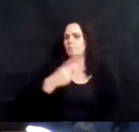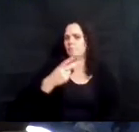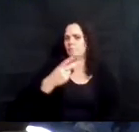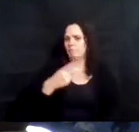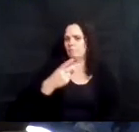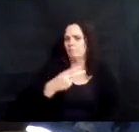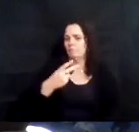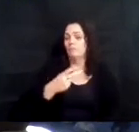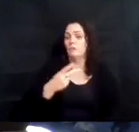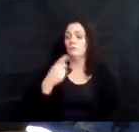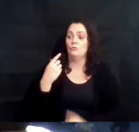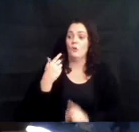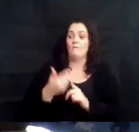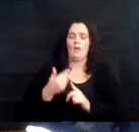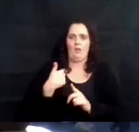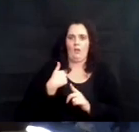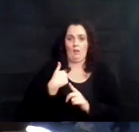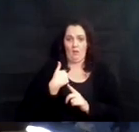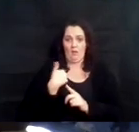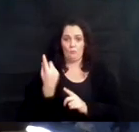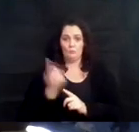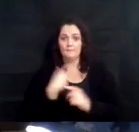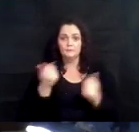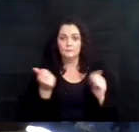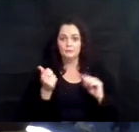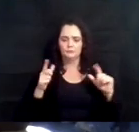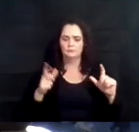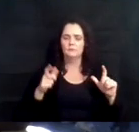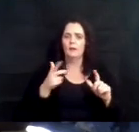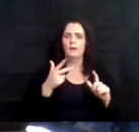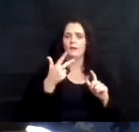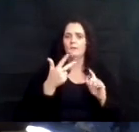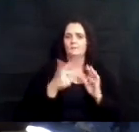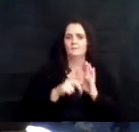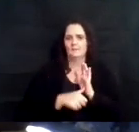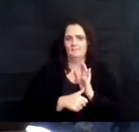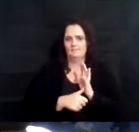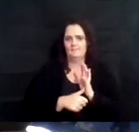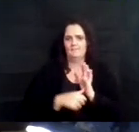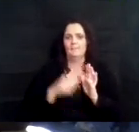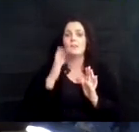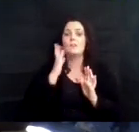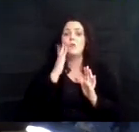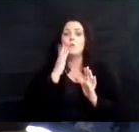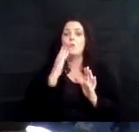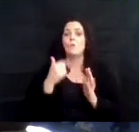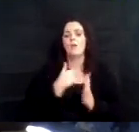frames so far, once we hit 12, we've got one second of movement there.